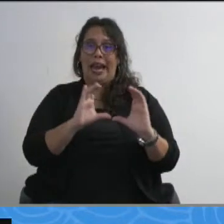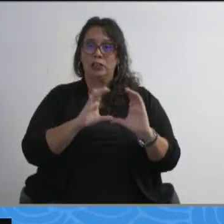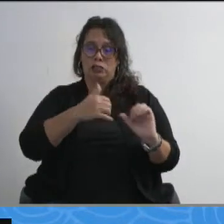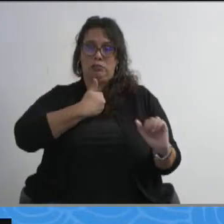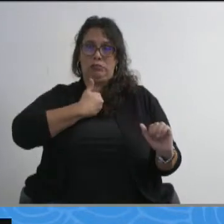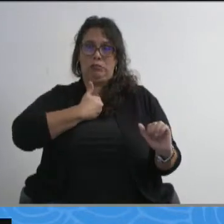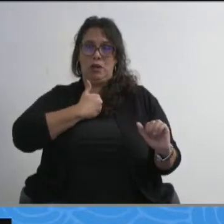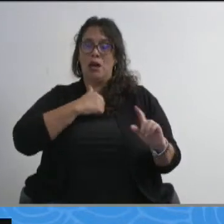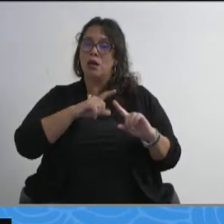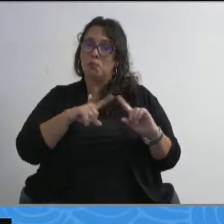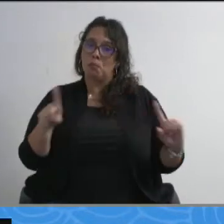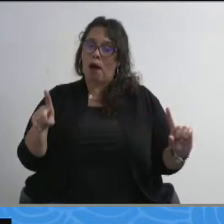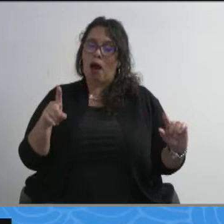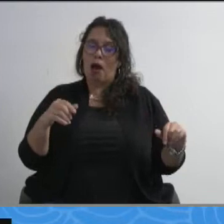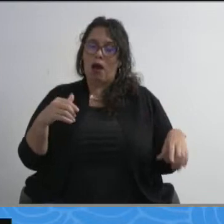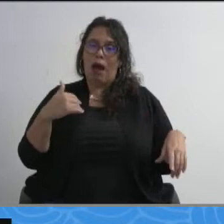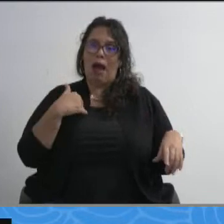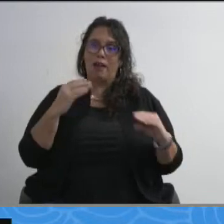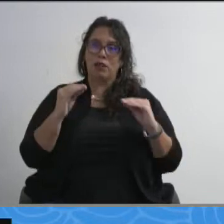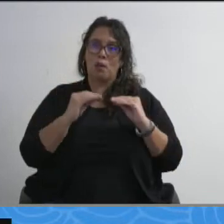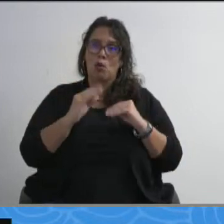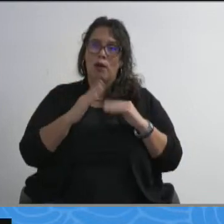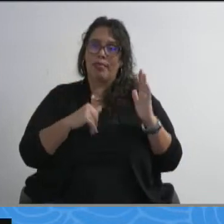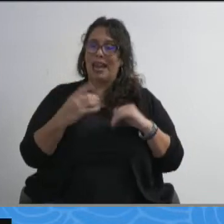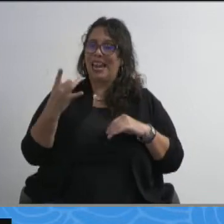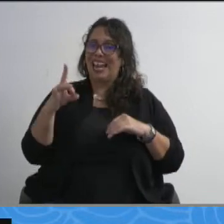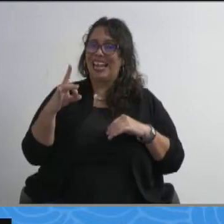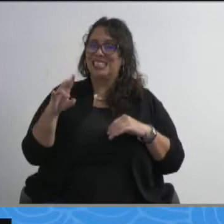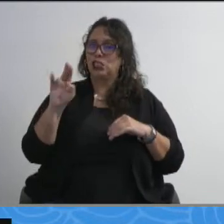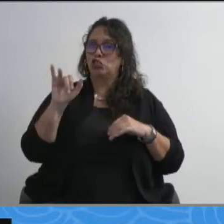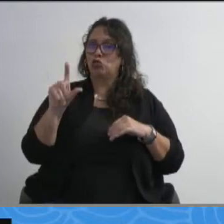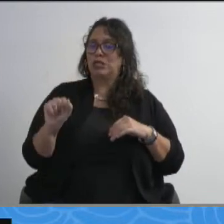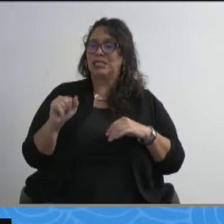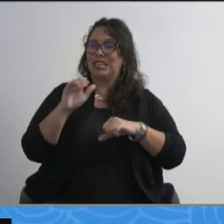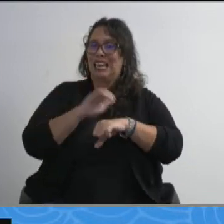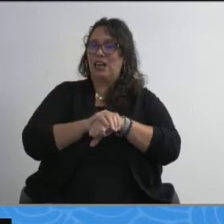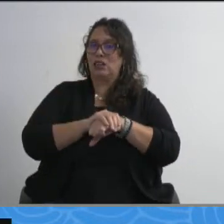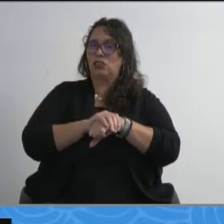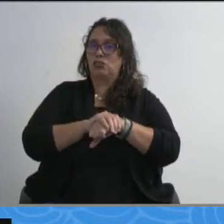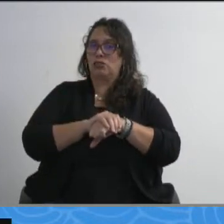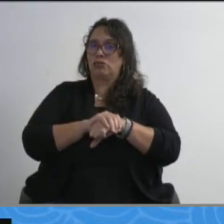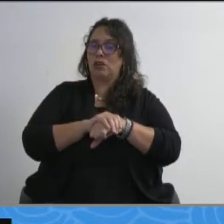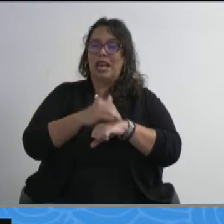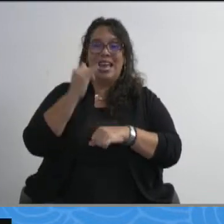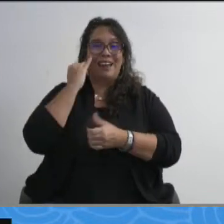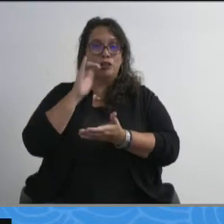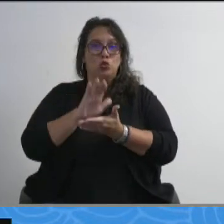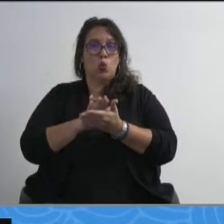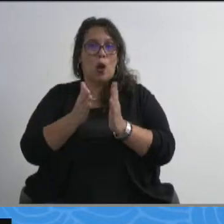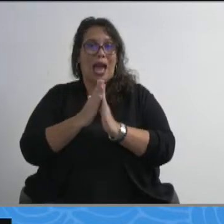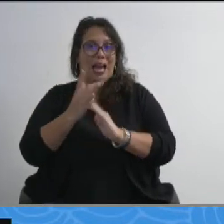but I do have more than 18 units in English. And if the school asked me to teach English